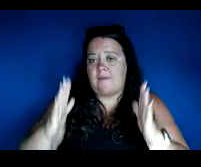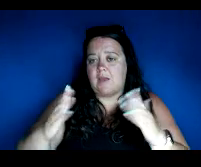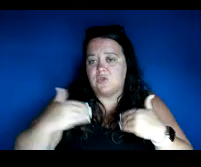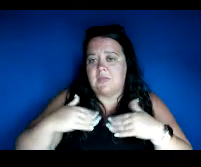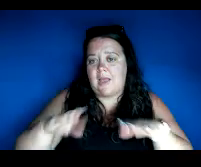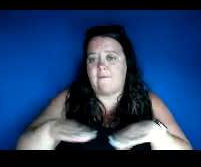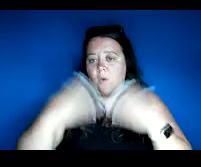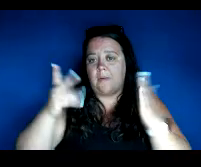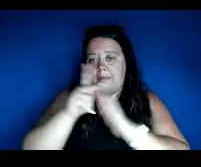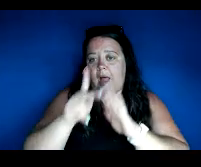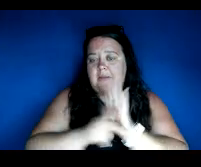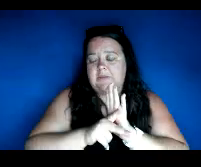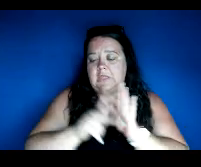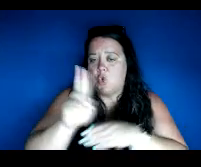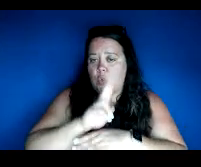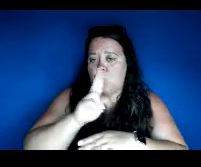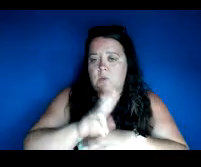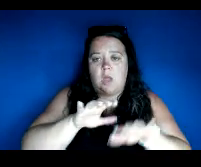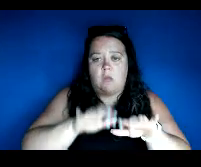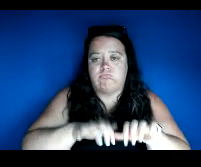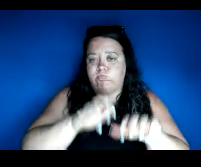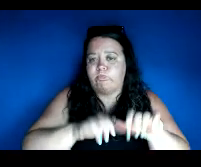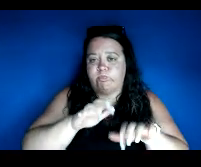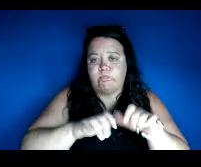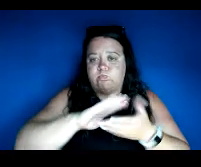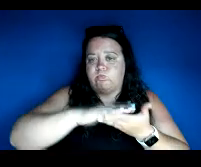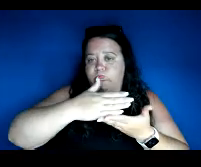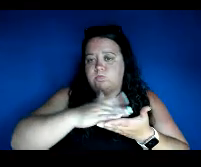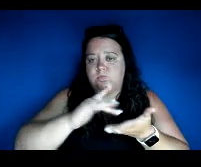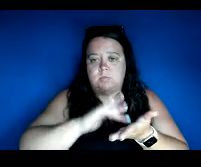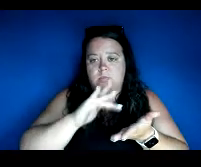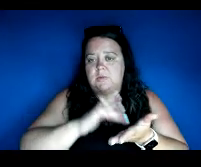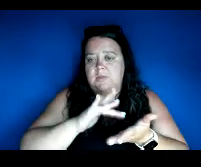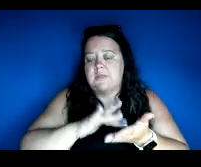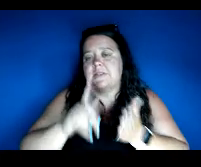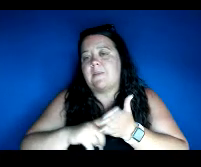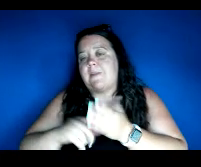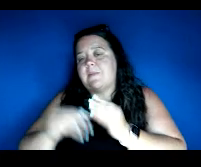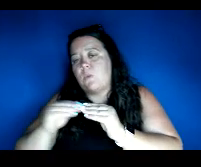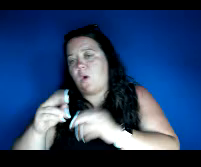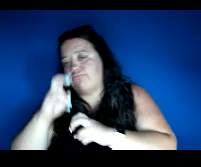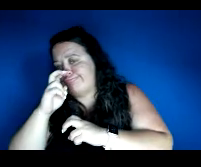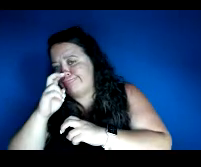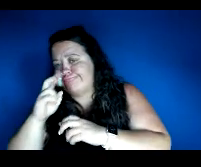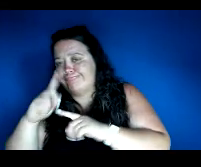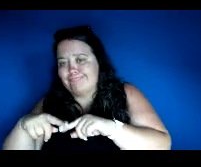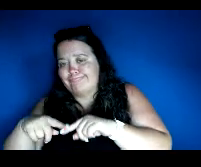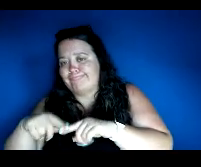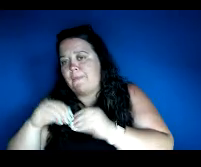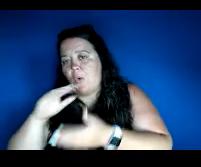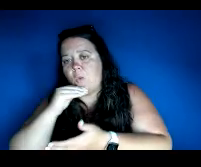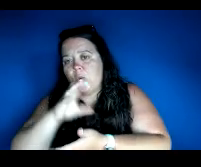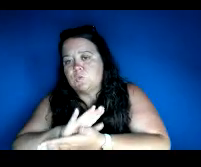about students using laptops to take notes, or iPads, whatever the case may be. Some are a little bit more restrictive, a little more old school. And in those cases,